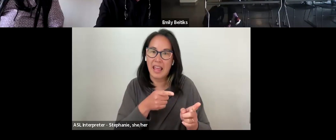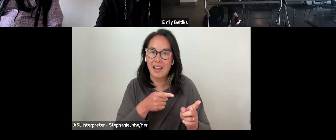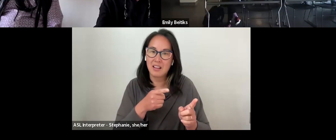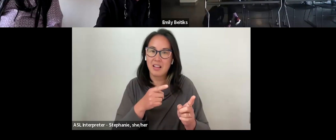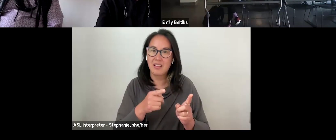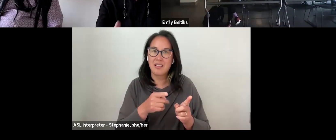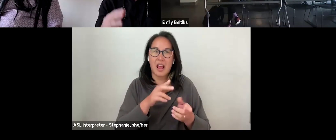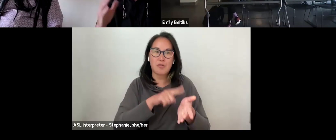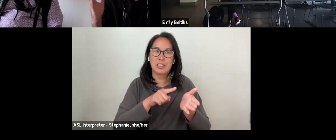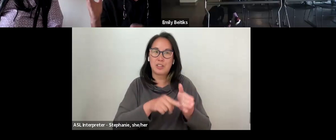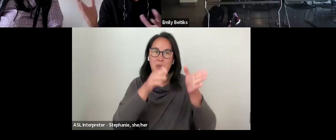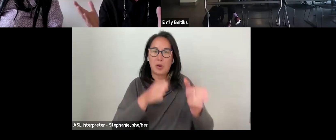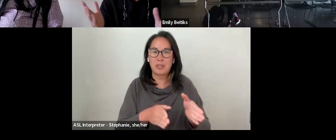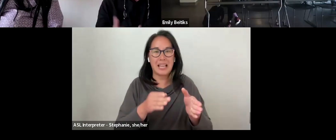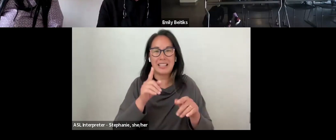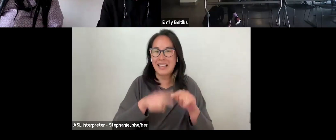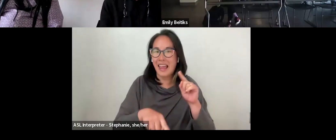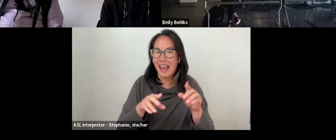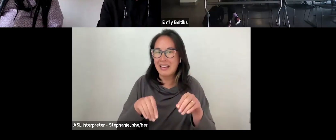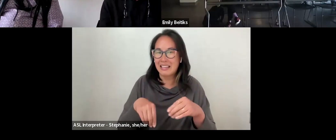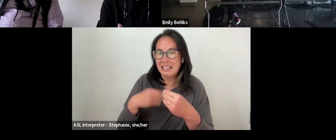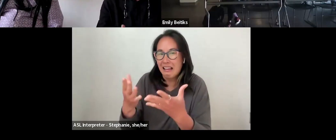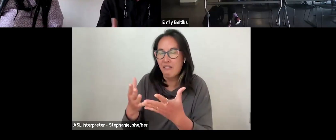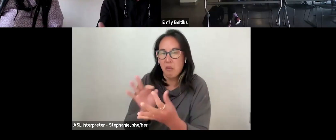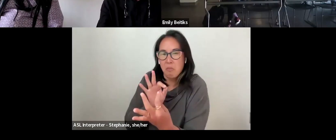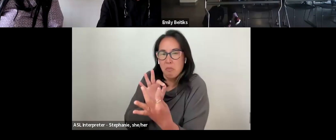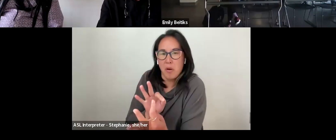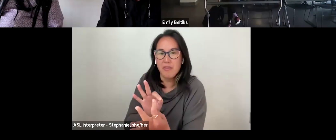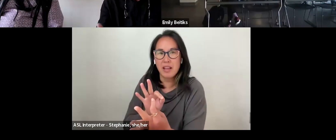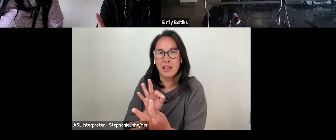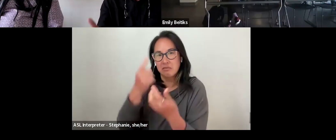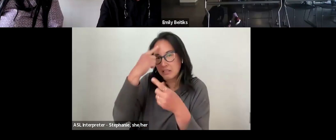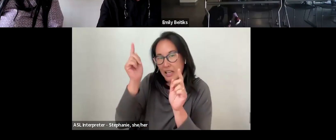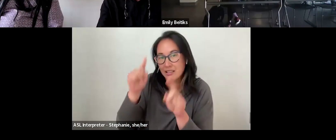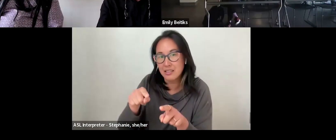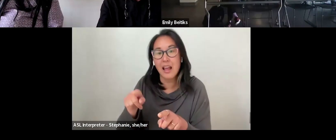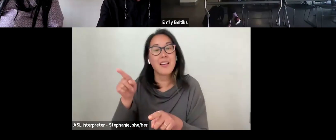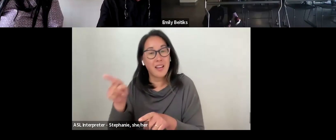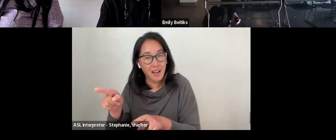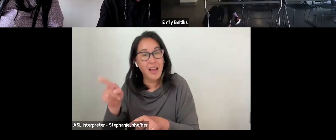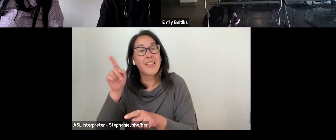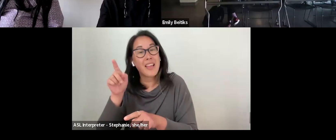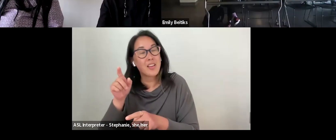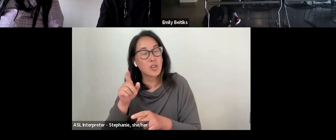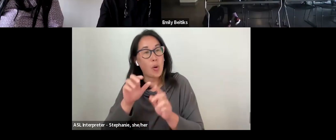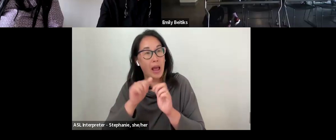Now the way the research guidelines are written up, there are supposed to be special protections for vulnerable populations.